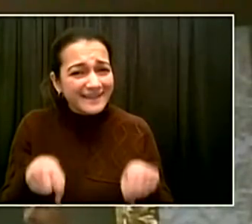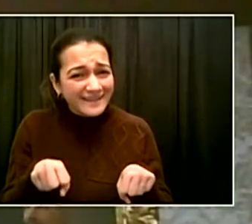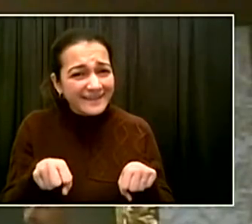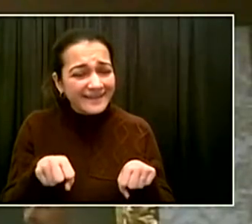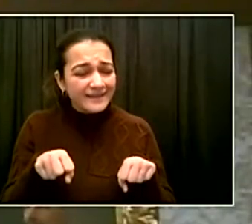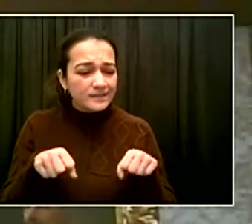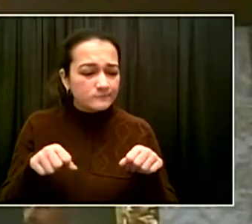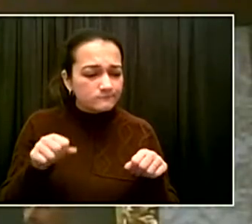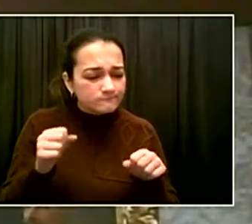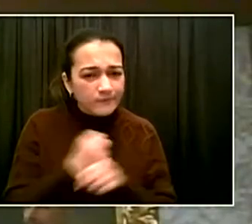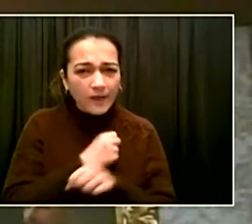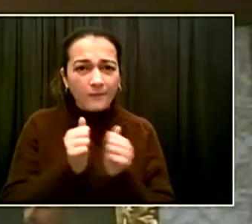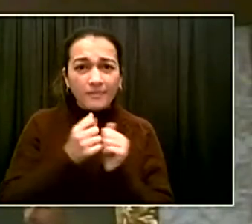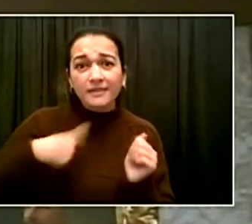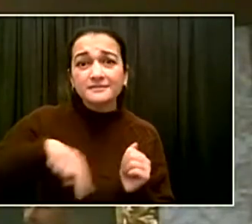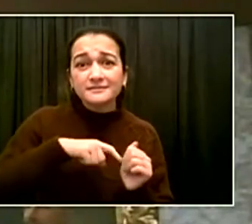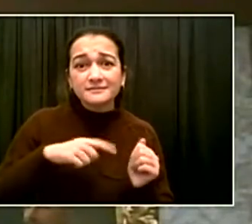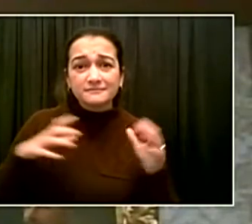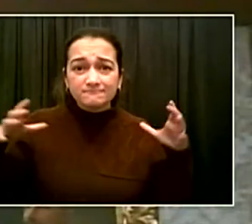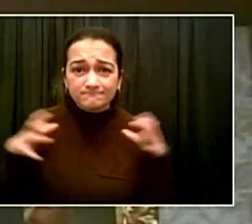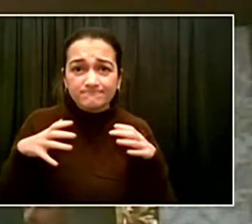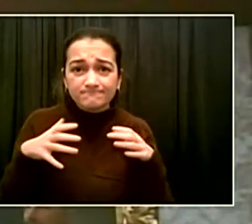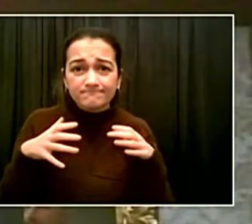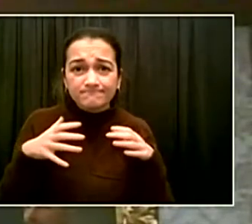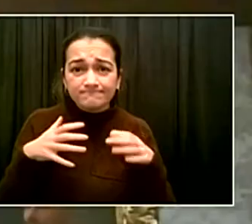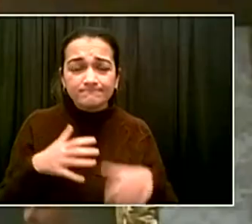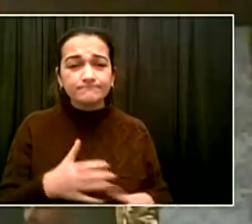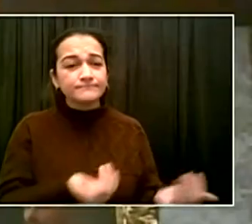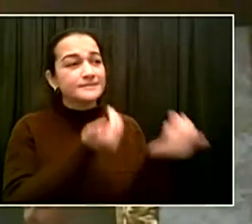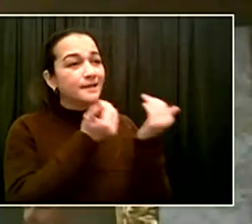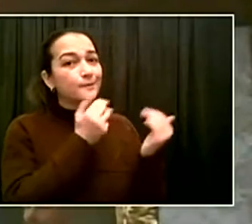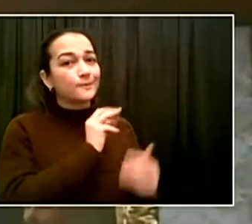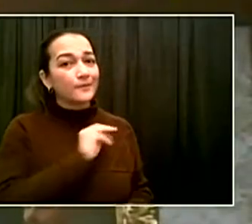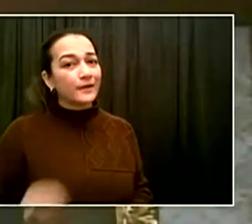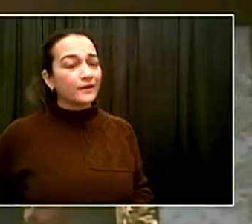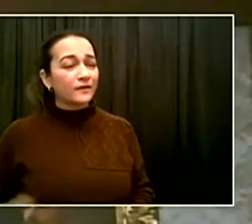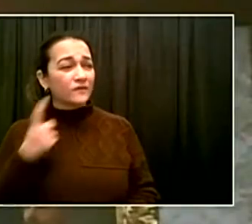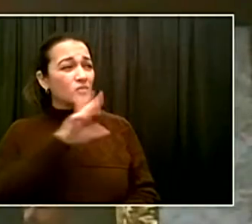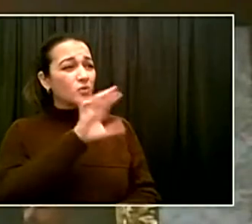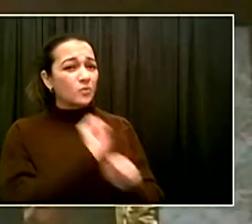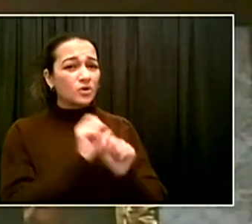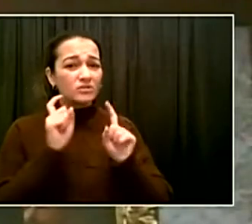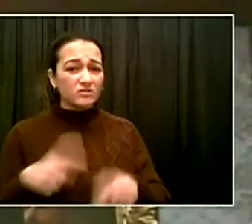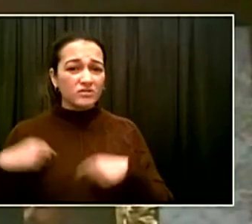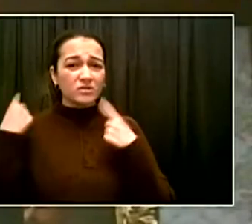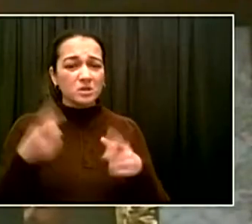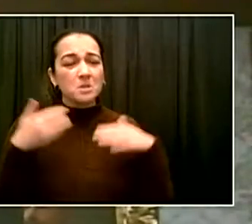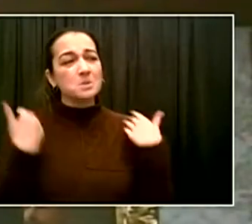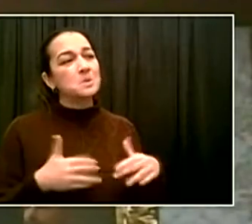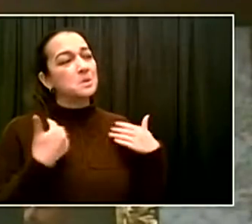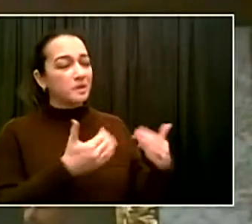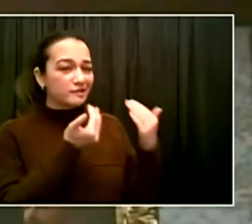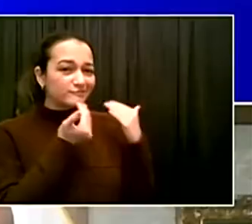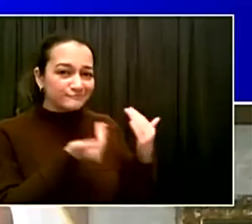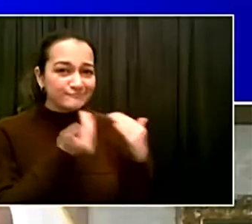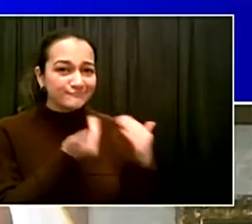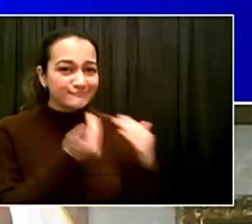COME TOGETHER AND RESOLVE THIS CRISIS THAT WE ARE FACING. WE HAVE TO GET THROUGH THIS TOGETHER.